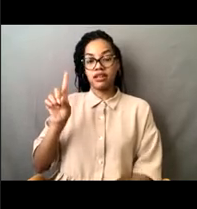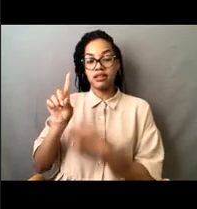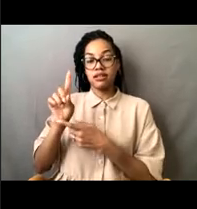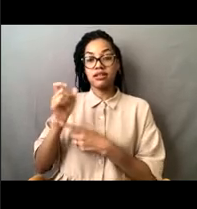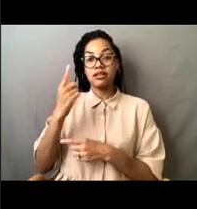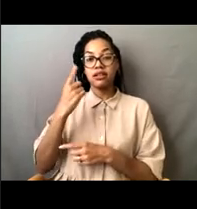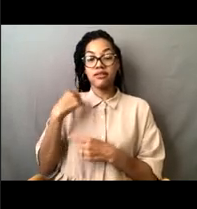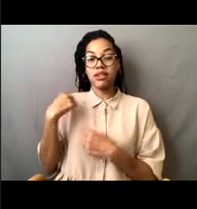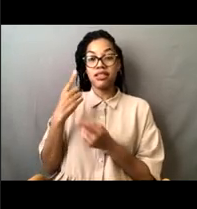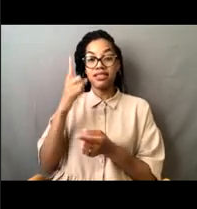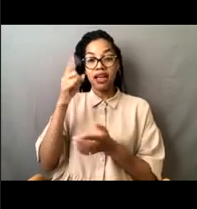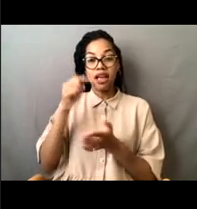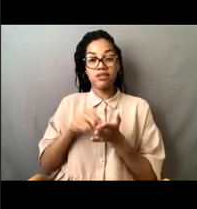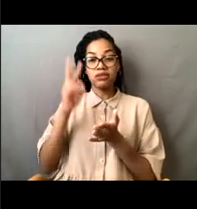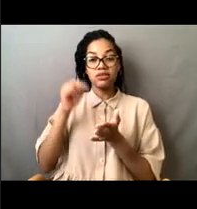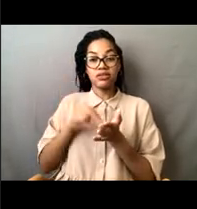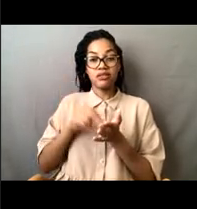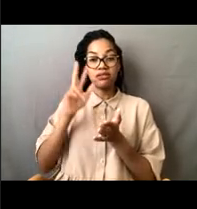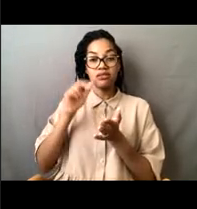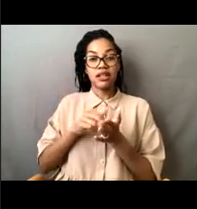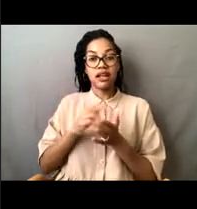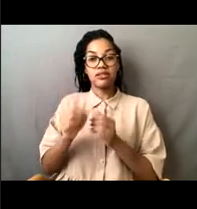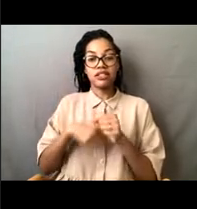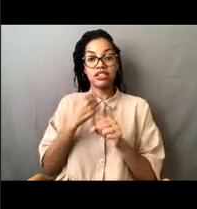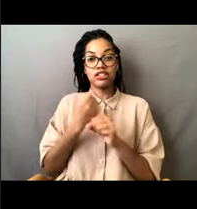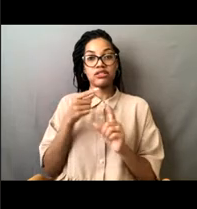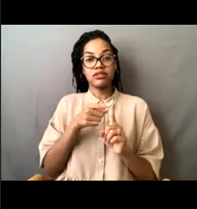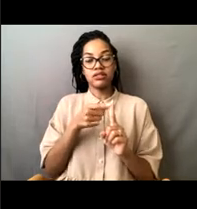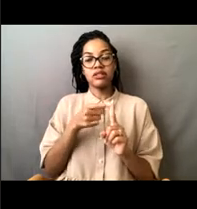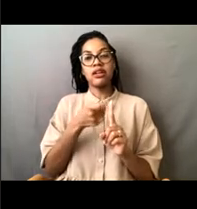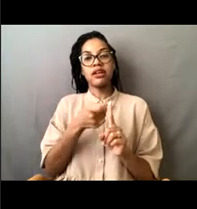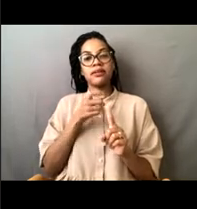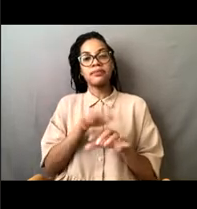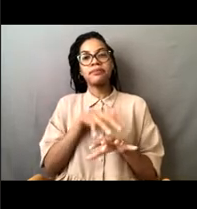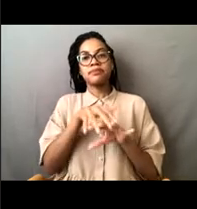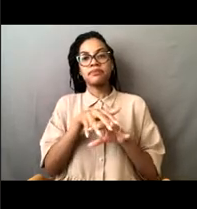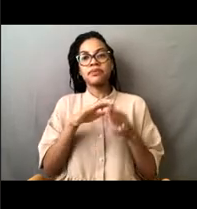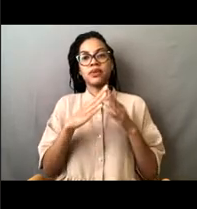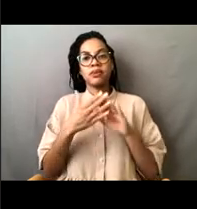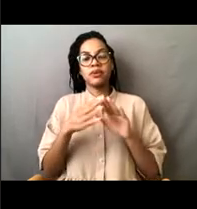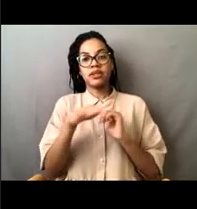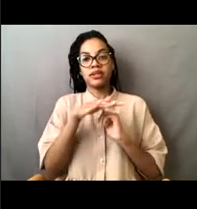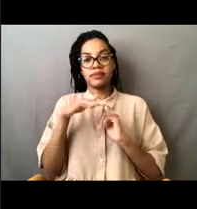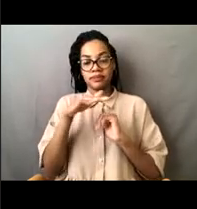and ancestral territory of the Abenaki, the Mohawk Nation of the Iroquois Confederacy,